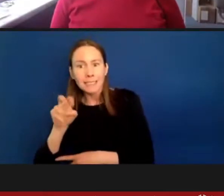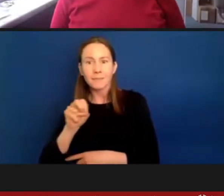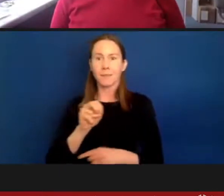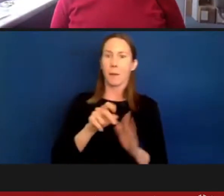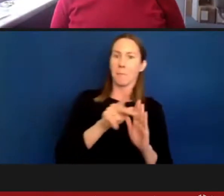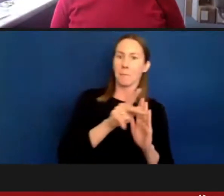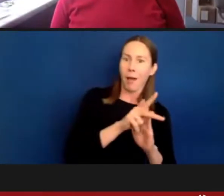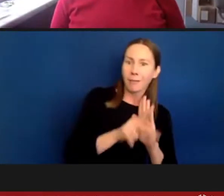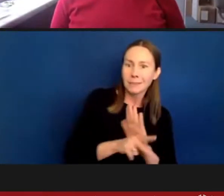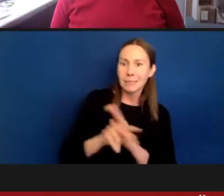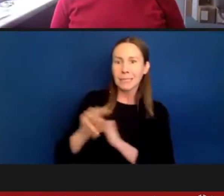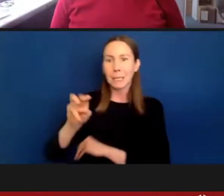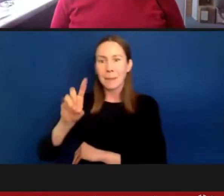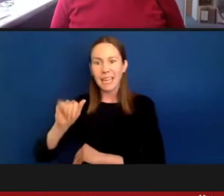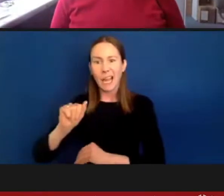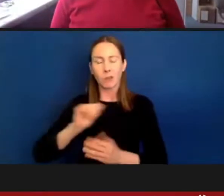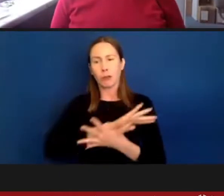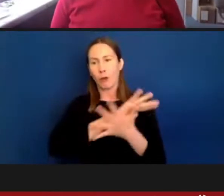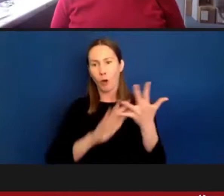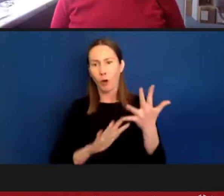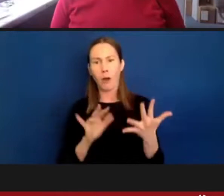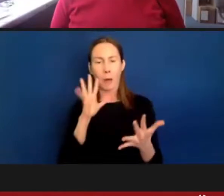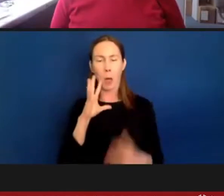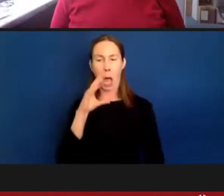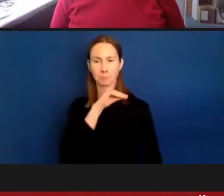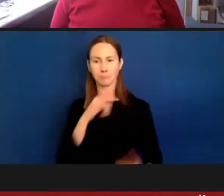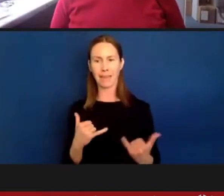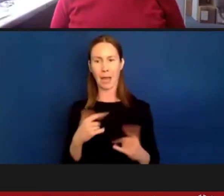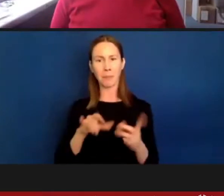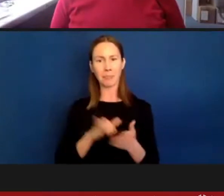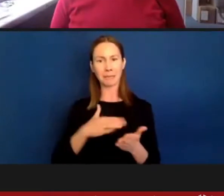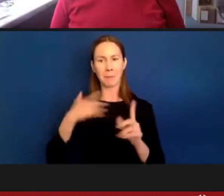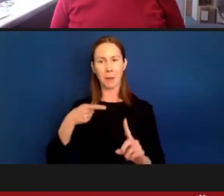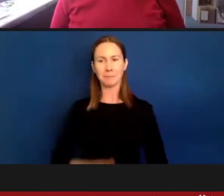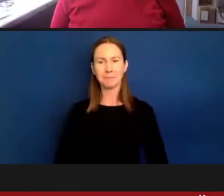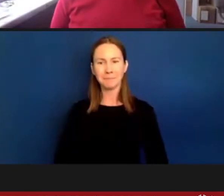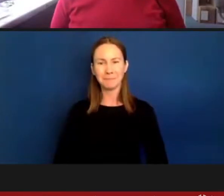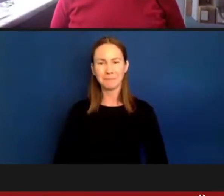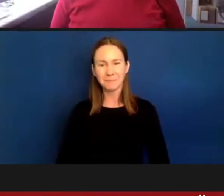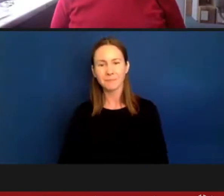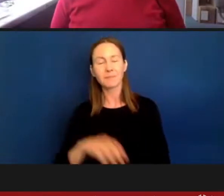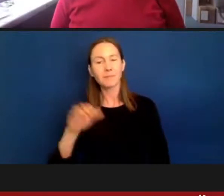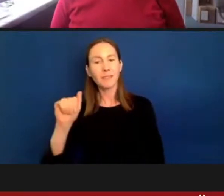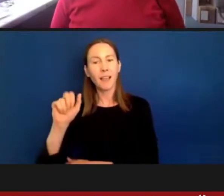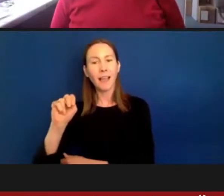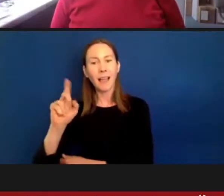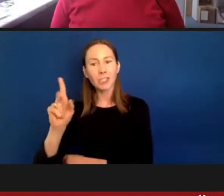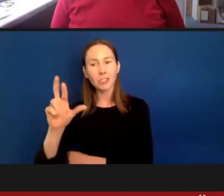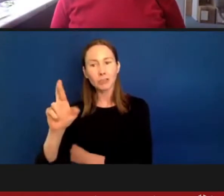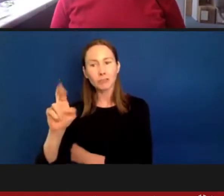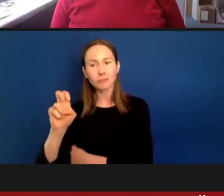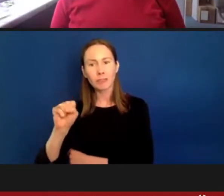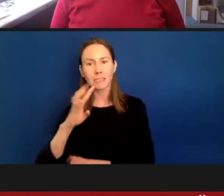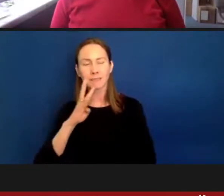So I'll be quiet for now, but that's my point. In my estimation we need more of you guys.